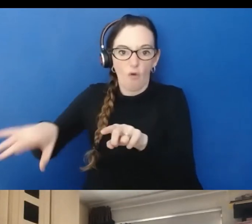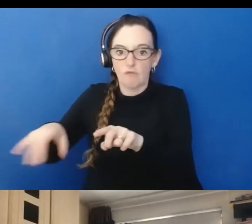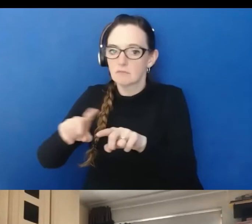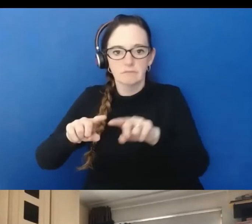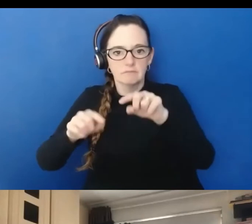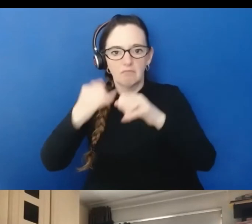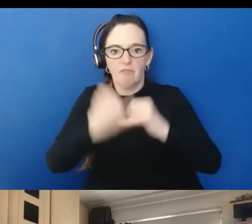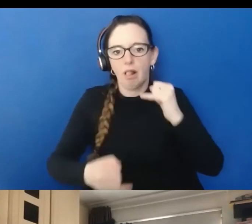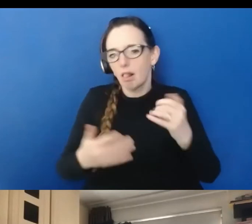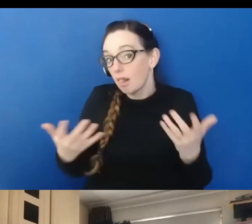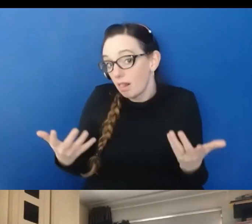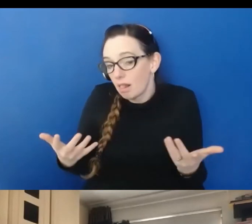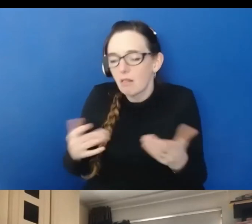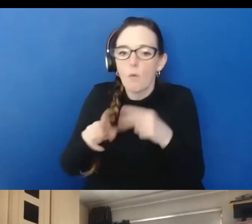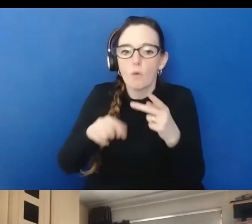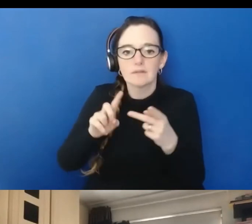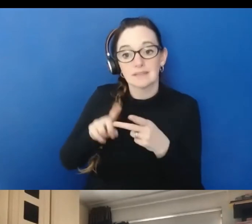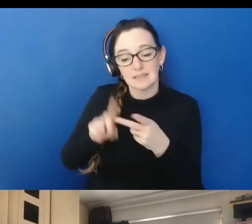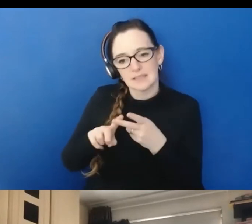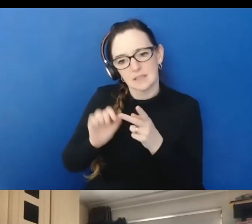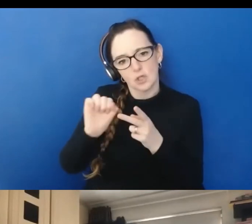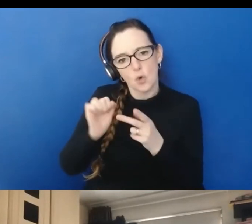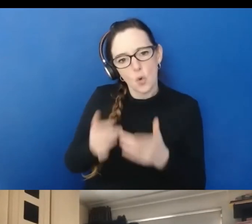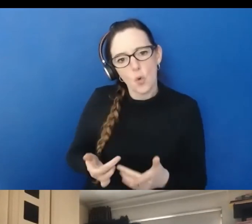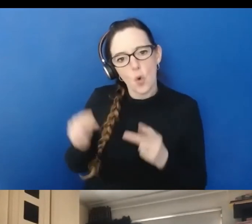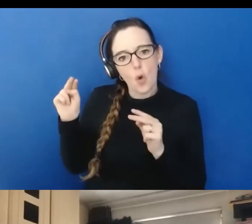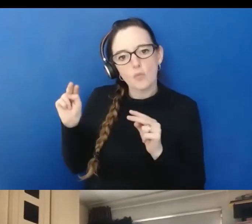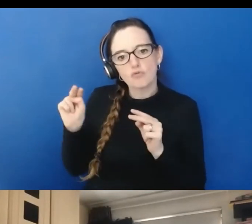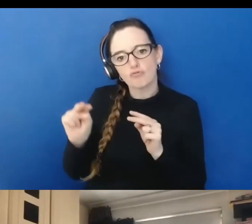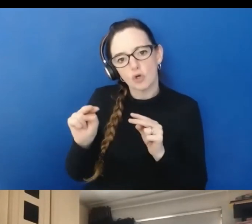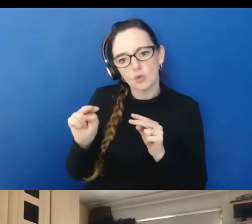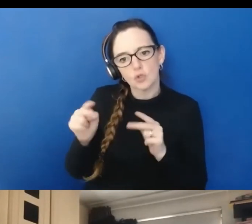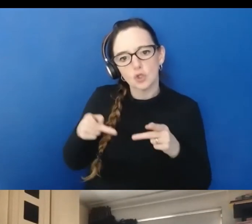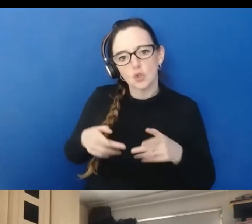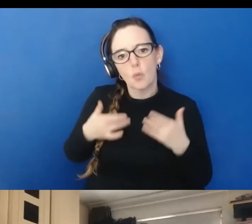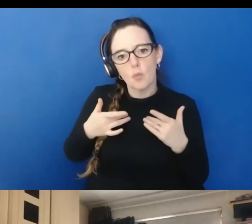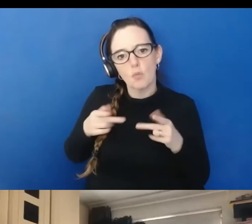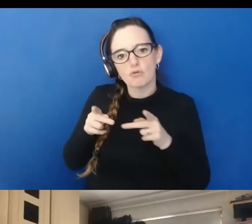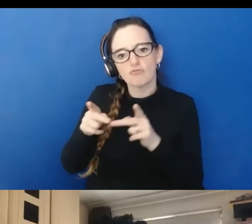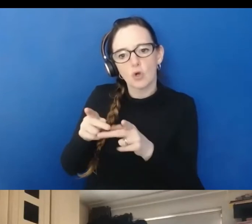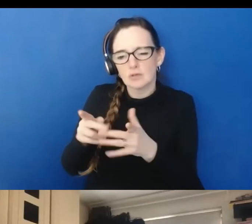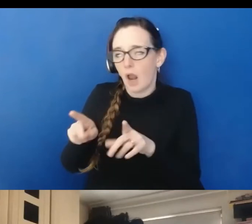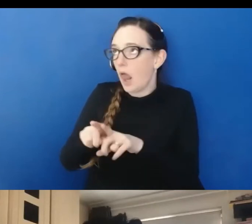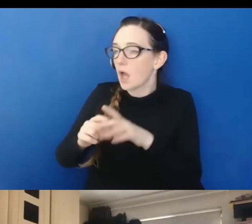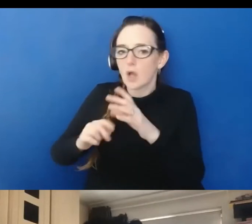approaches that you found yourself taking in terms of organisational structure, how might they be reflected back onto organisations that don